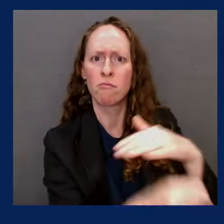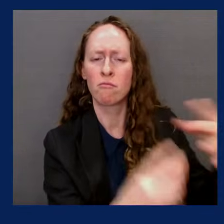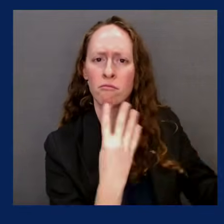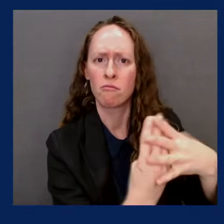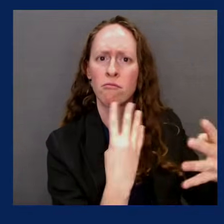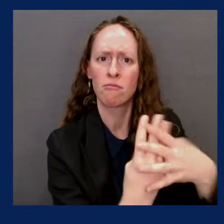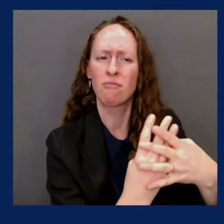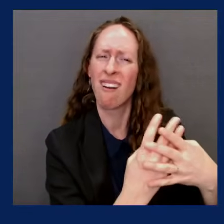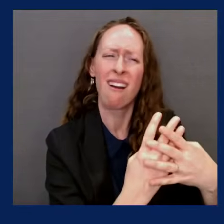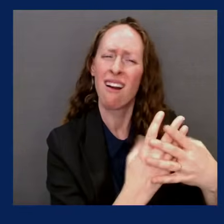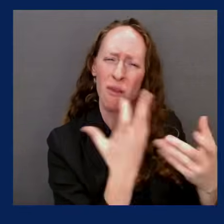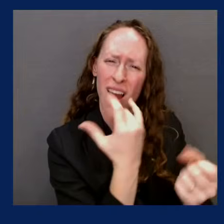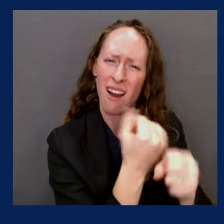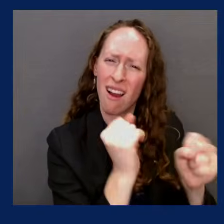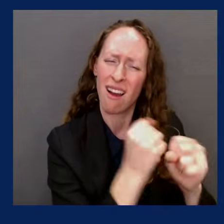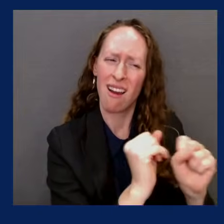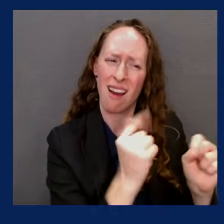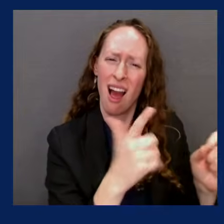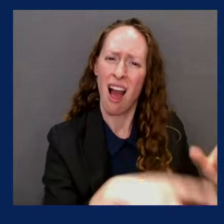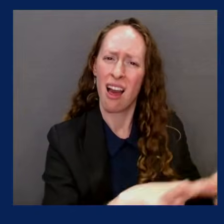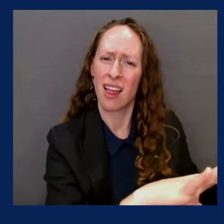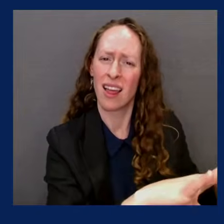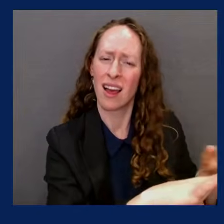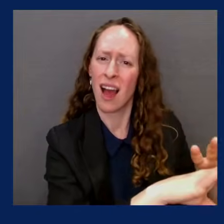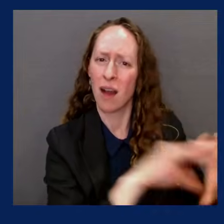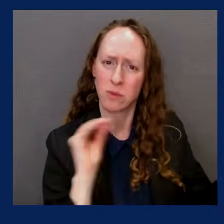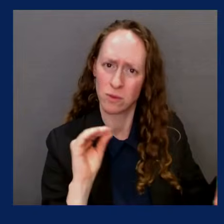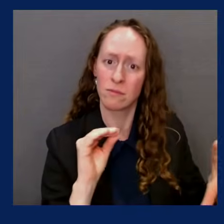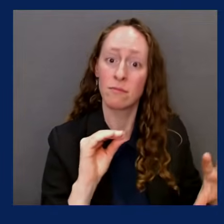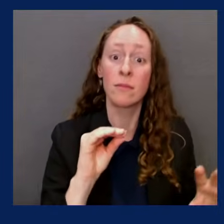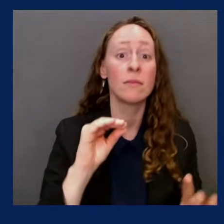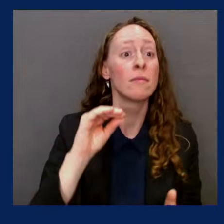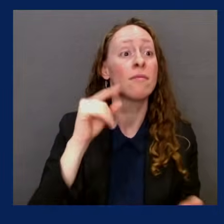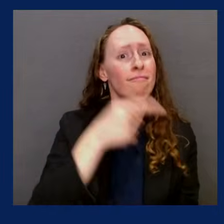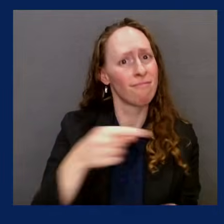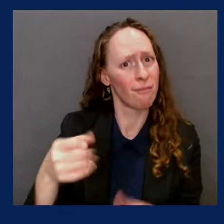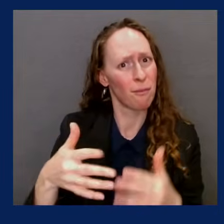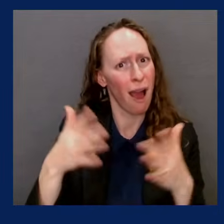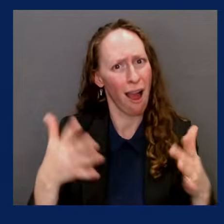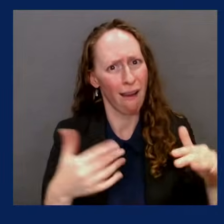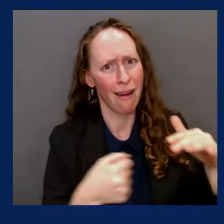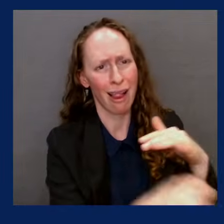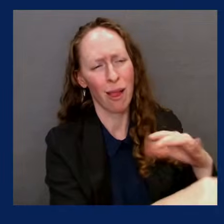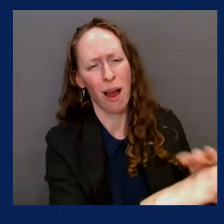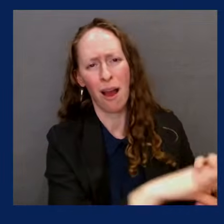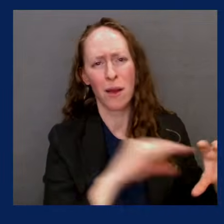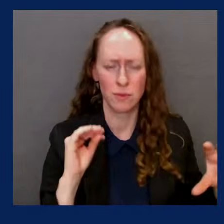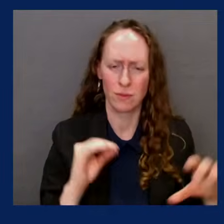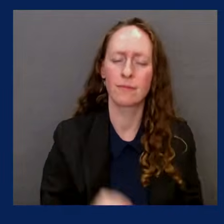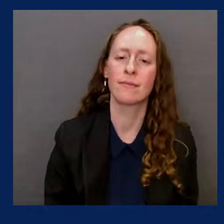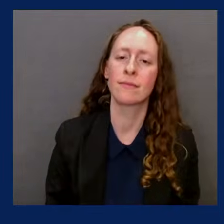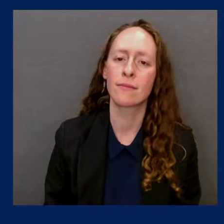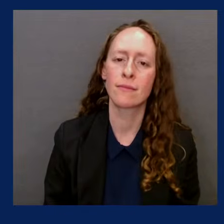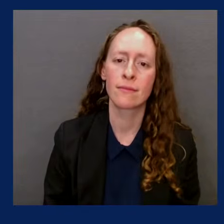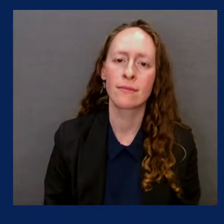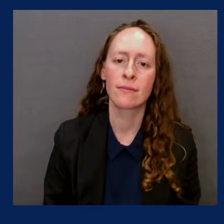and the safe passage of foreign nationals out of Gaza -- not just Americans but Australians and a whole range of people who are trapped in Gaza.